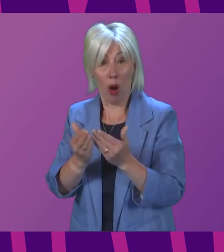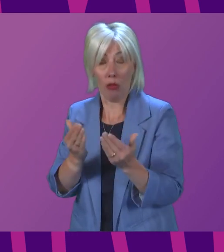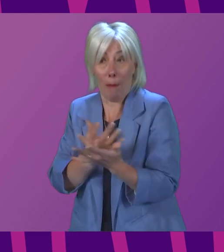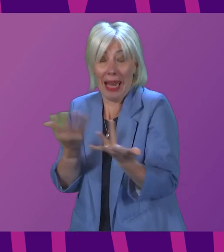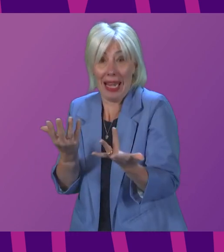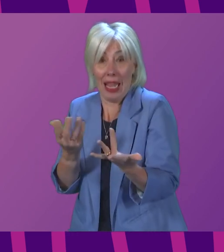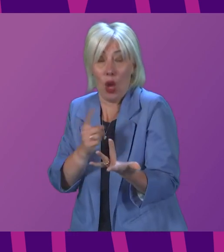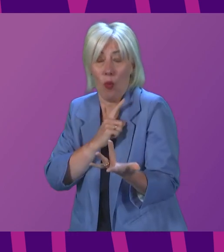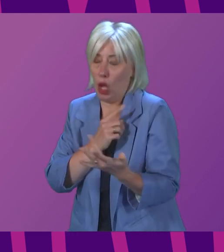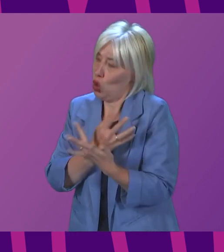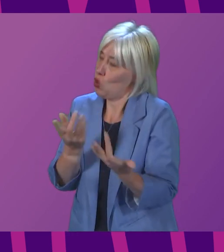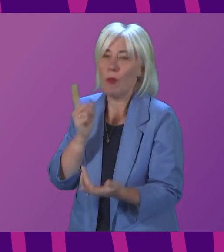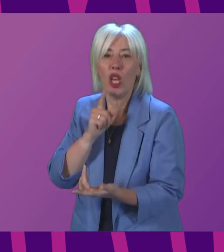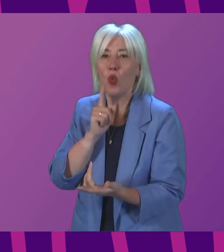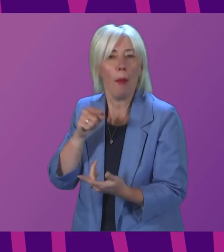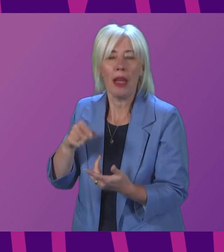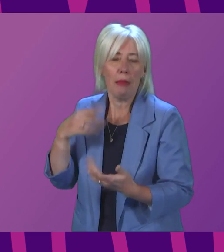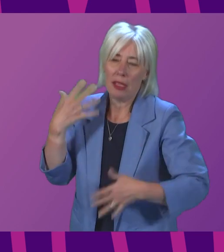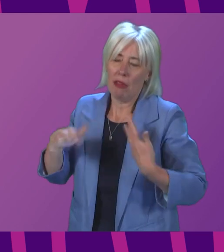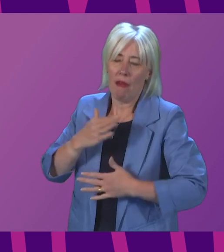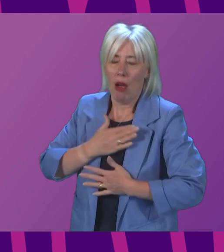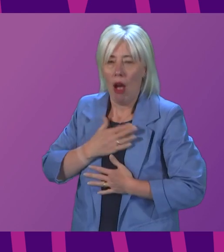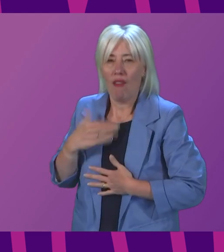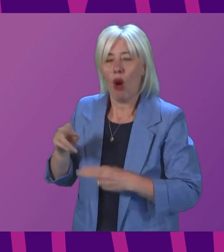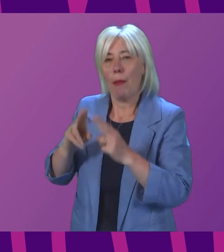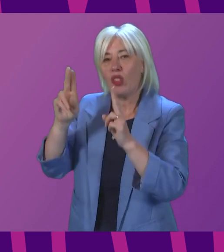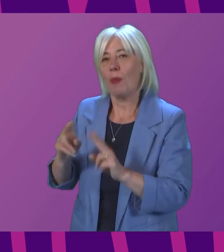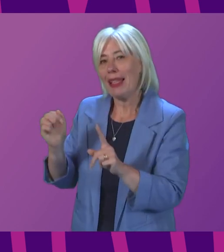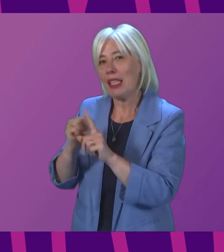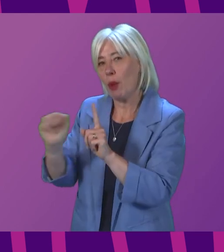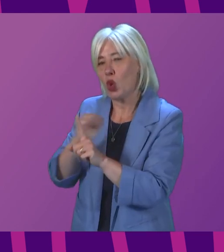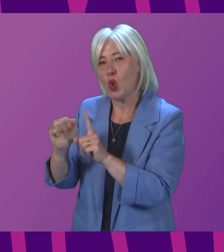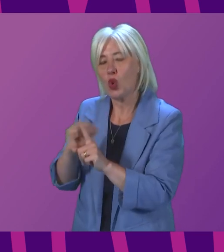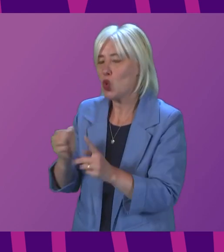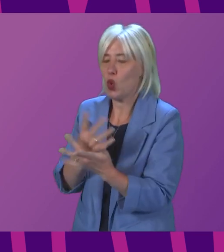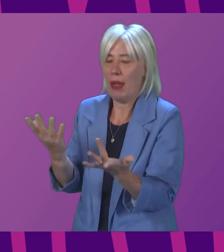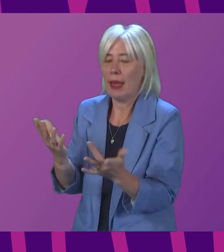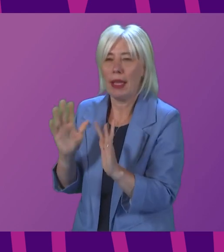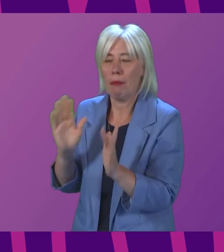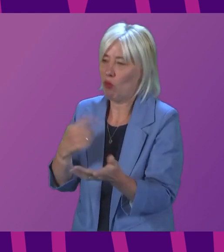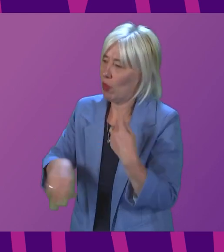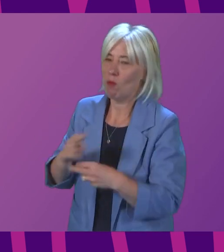too many women suffer the impact of domestic abuse and it is incumbent on us all to ensure